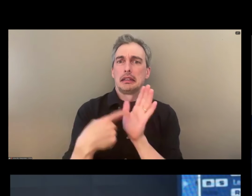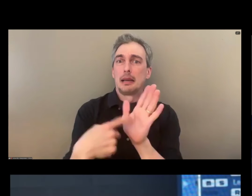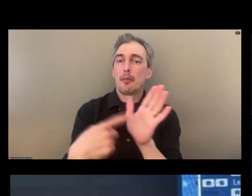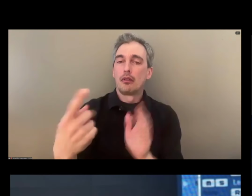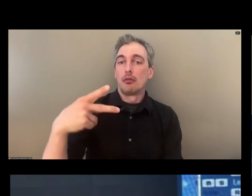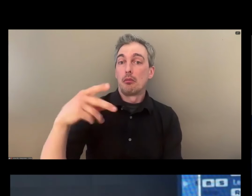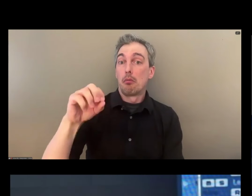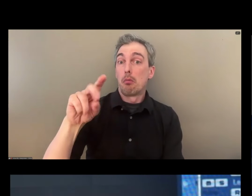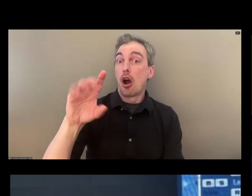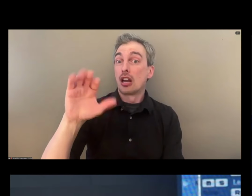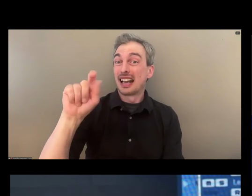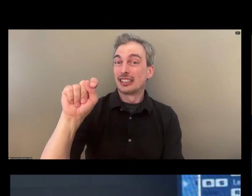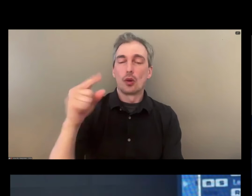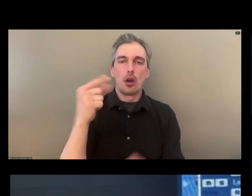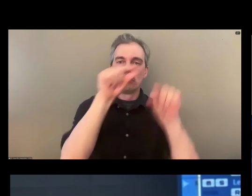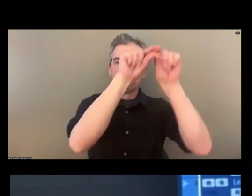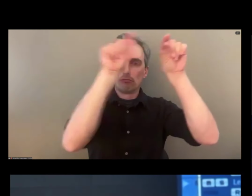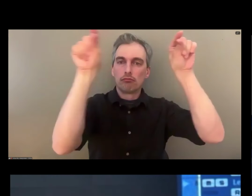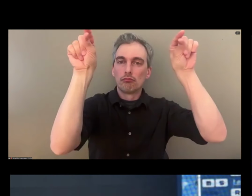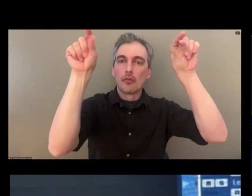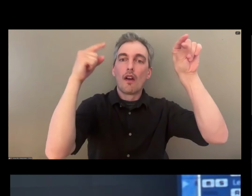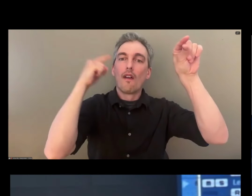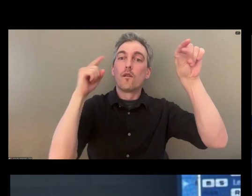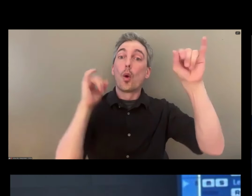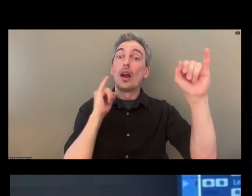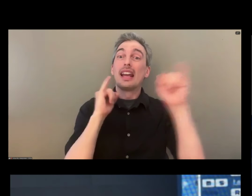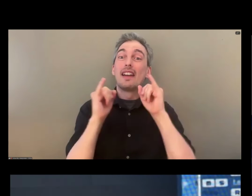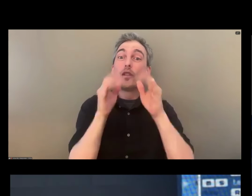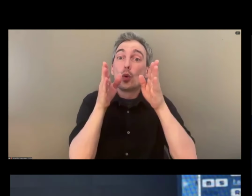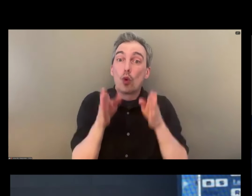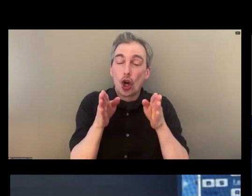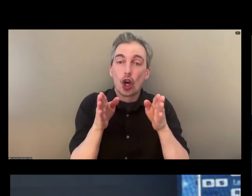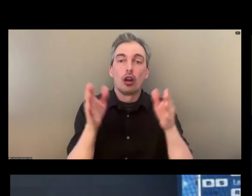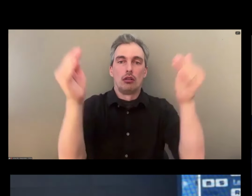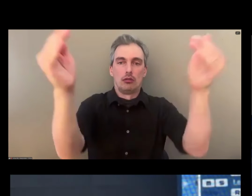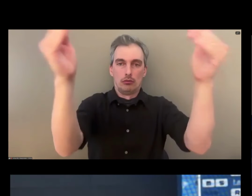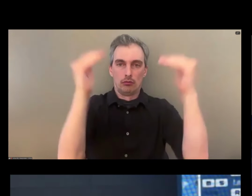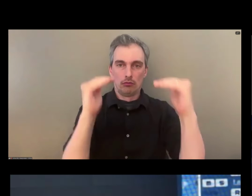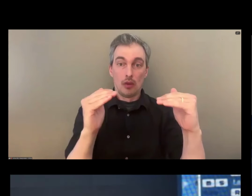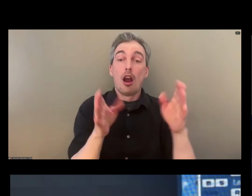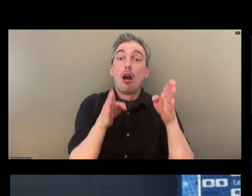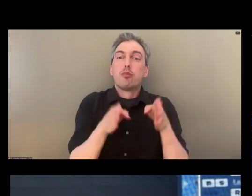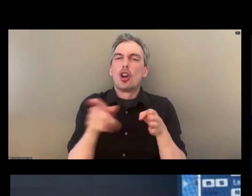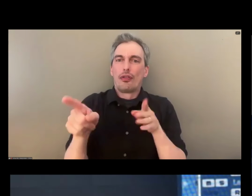another row for an interviewee, another row for background music, and so on.